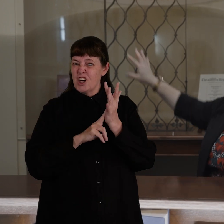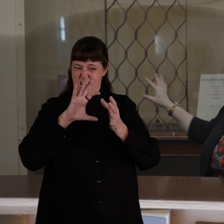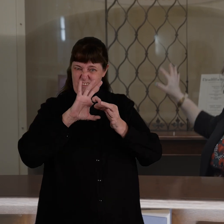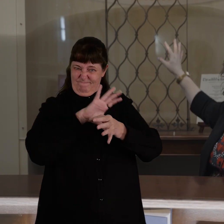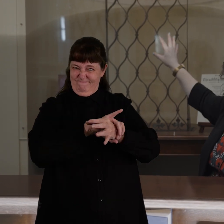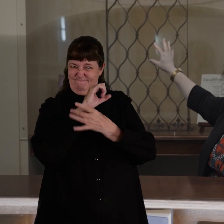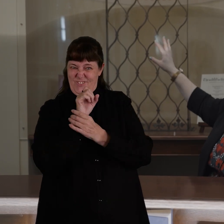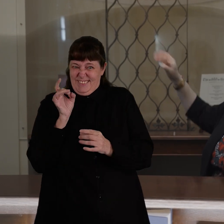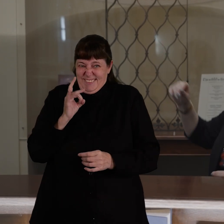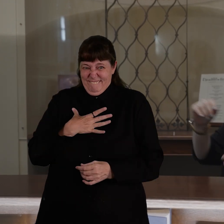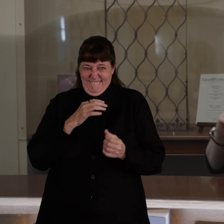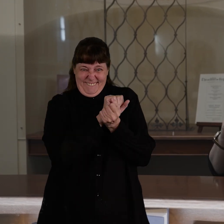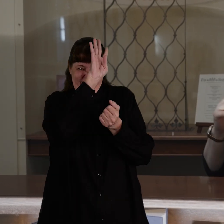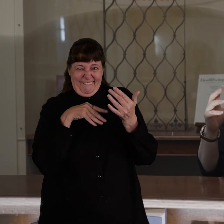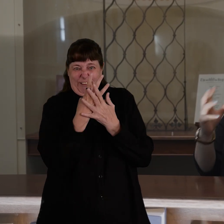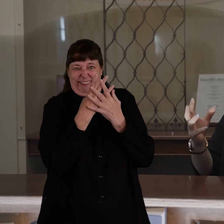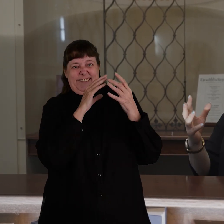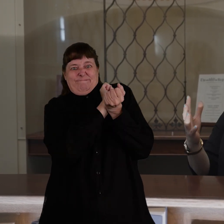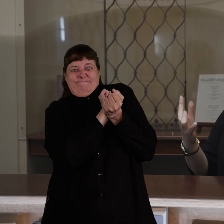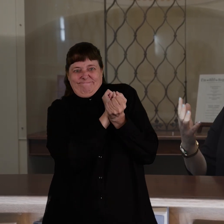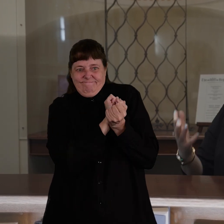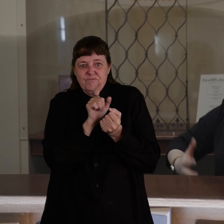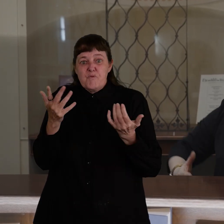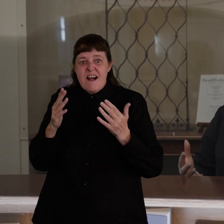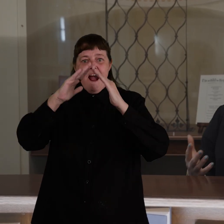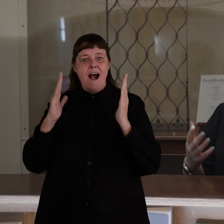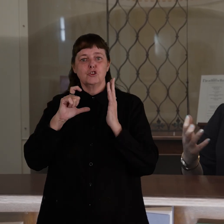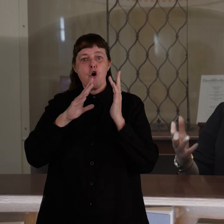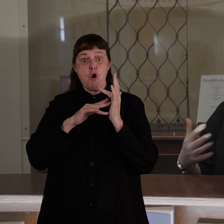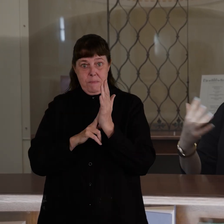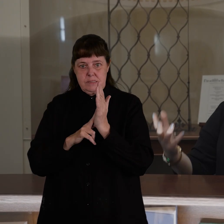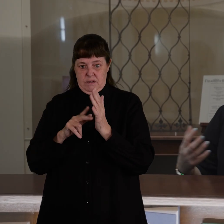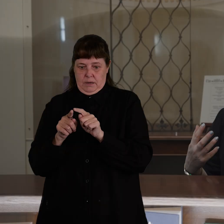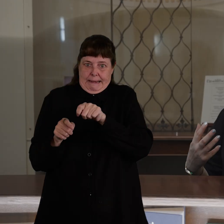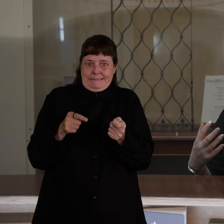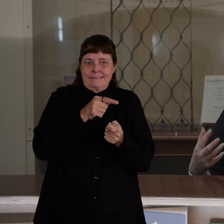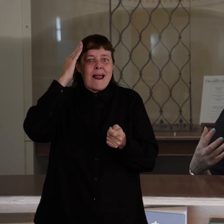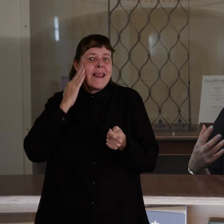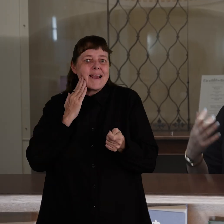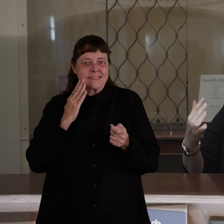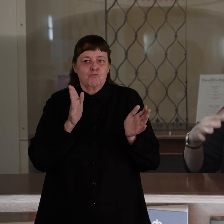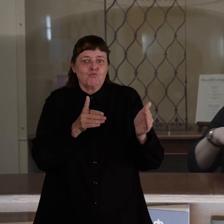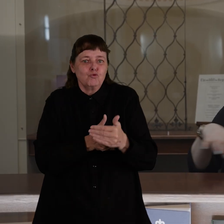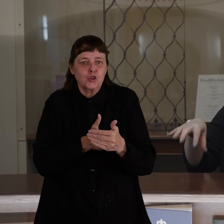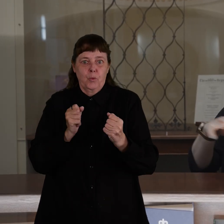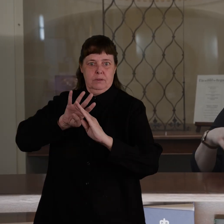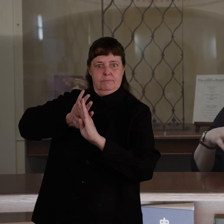up of this grille. The Ladies Gallery was designed to almost obstruct women so that the members of